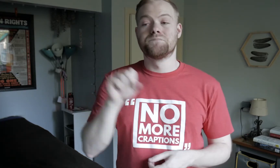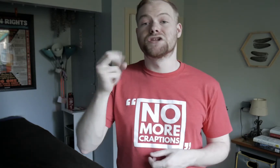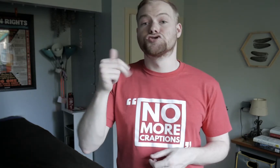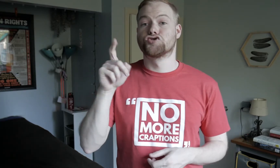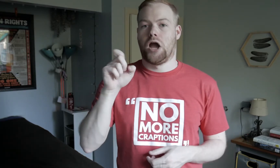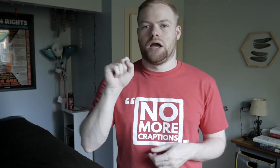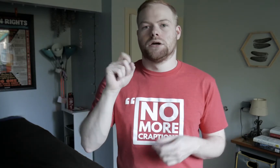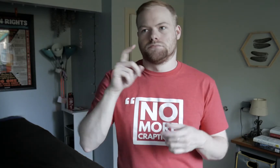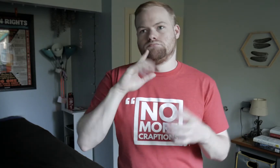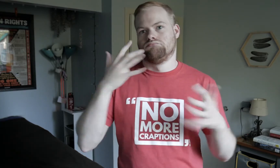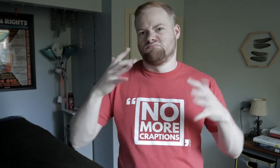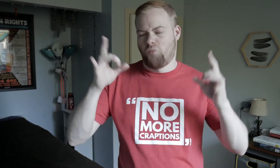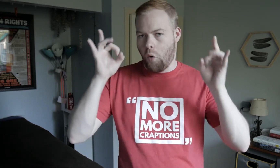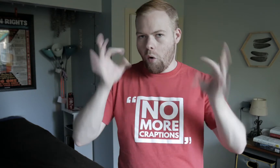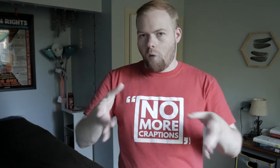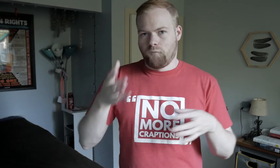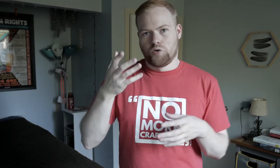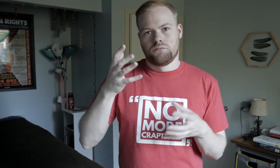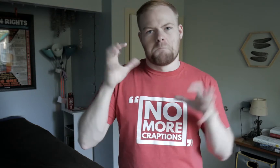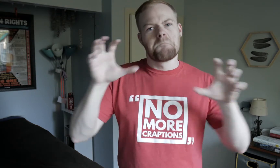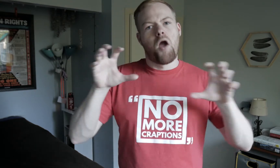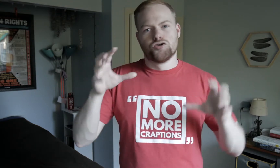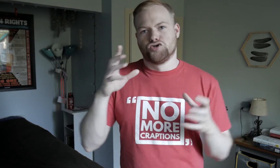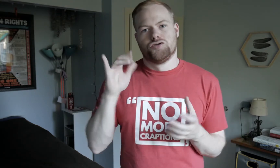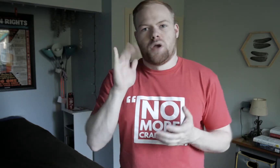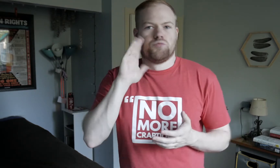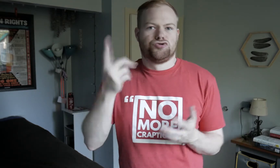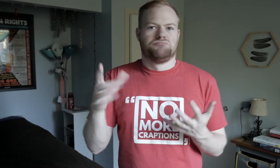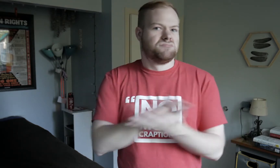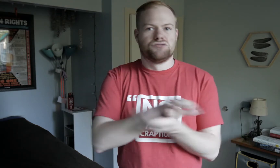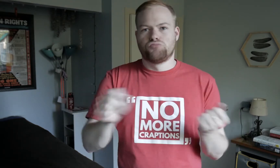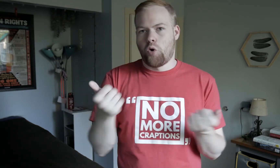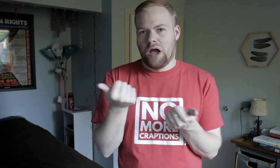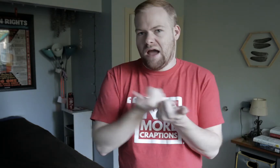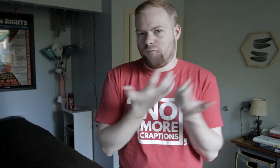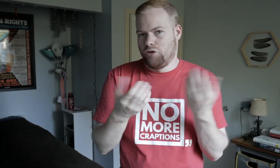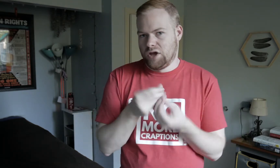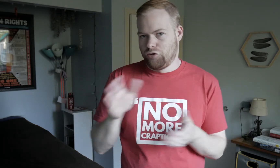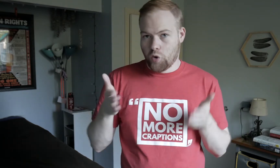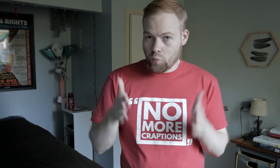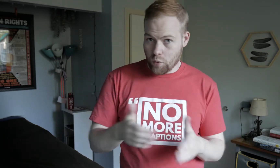Shades are awful monsters that will just destroy everything in their way.